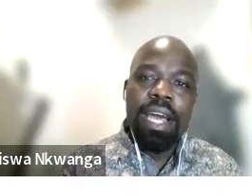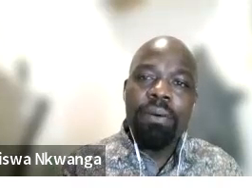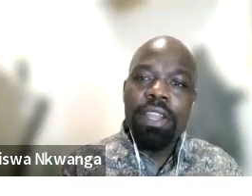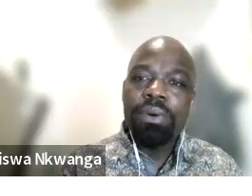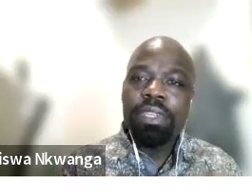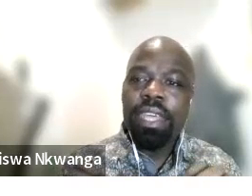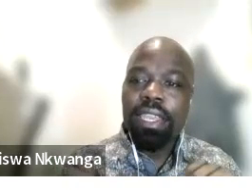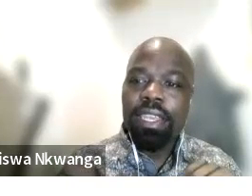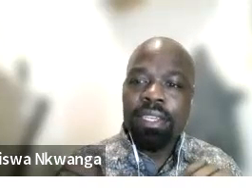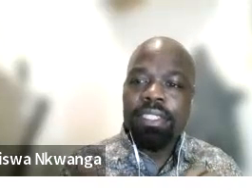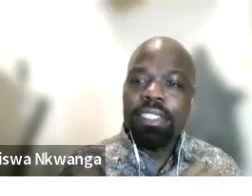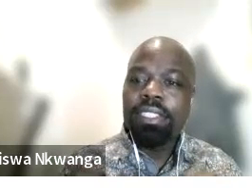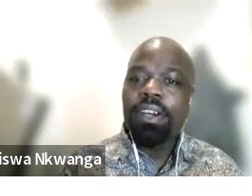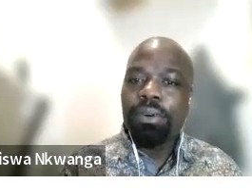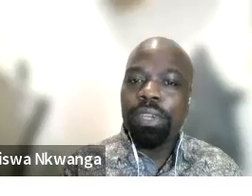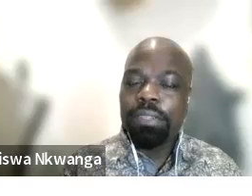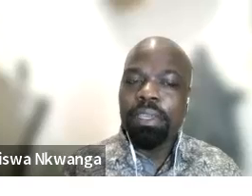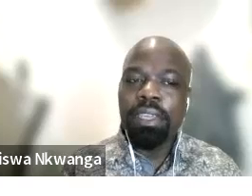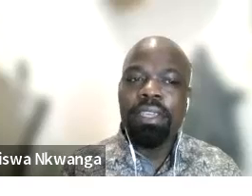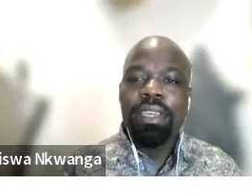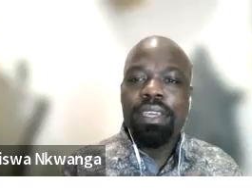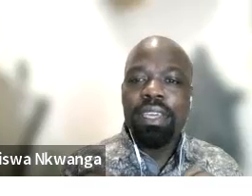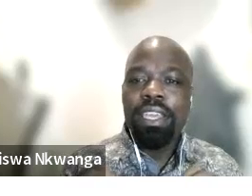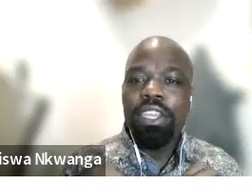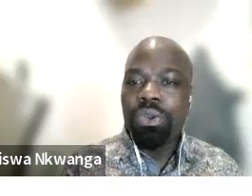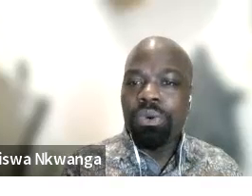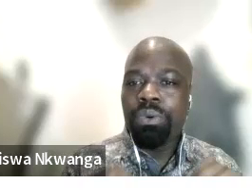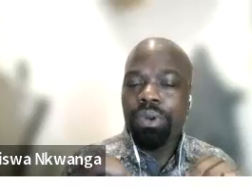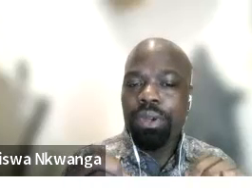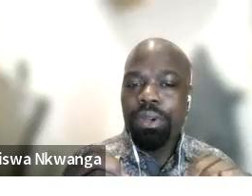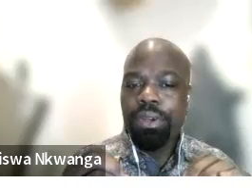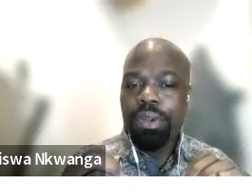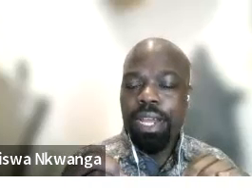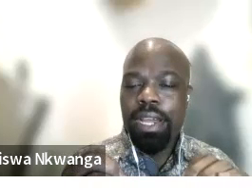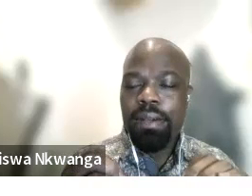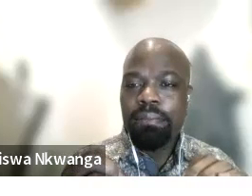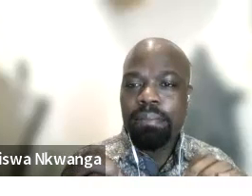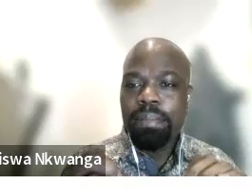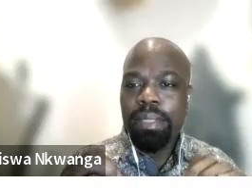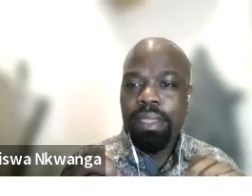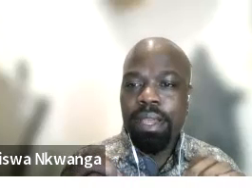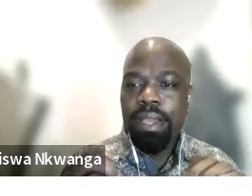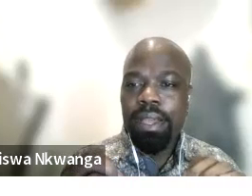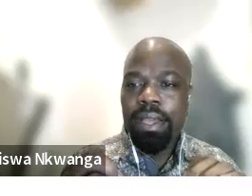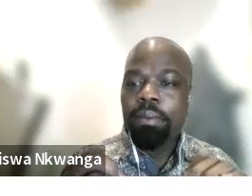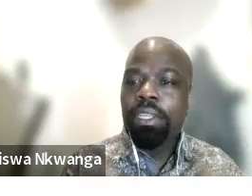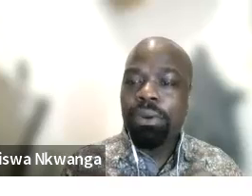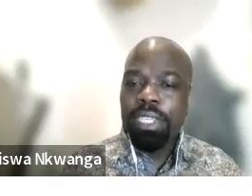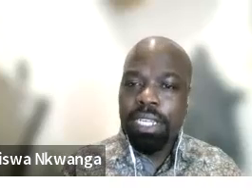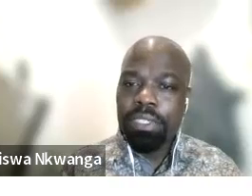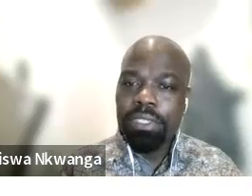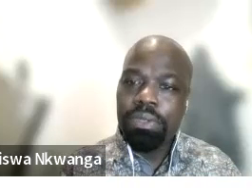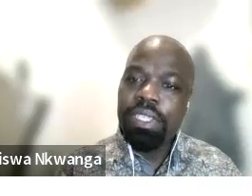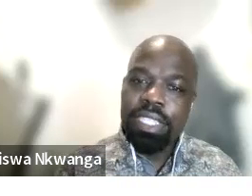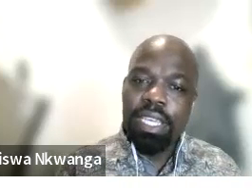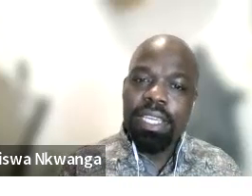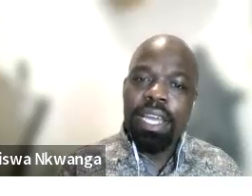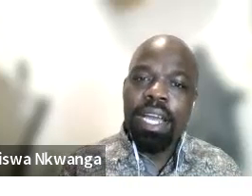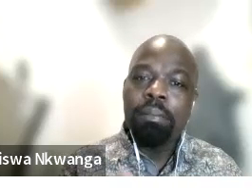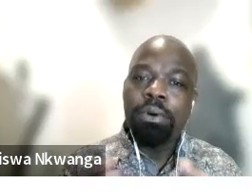I want to note that this is not going to be a new political declaration or UHC.